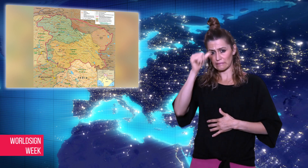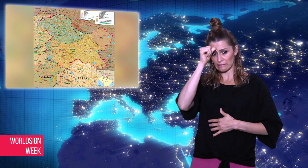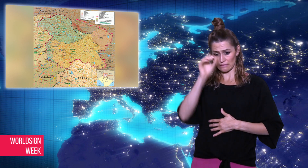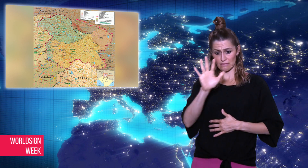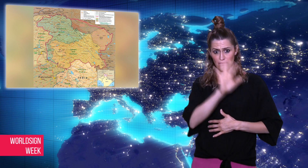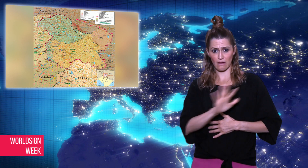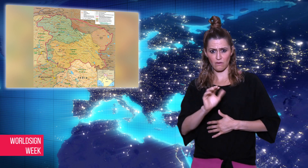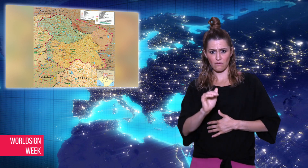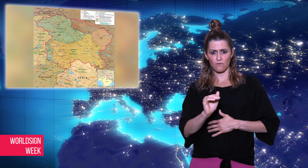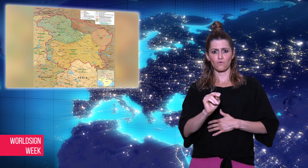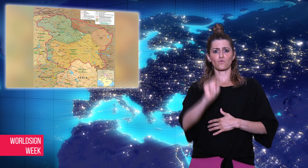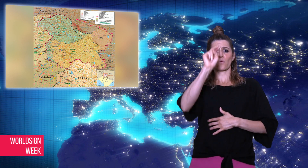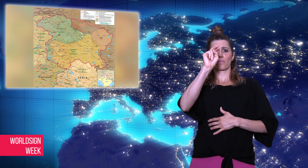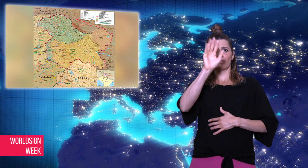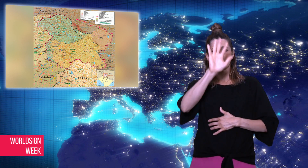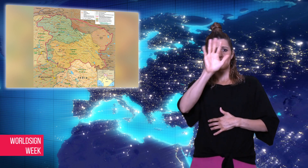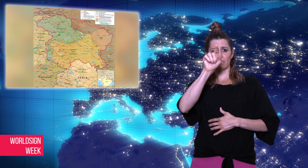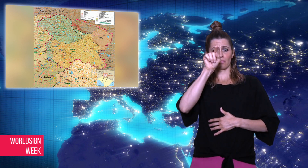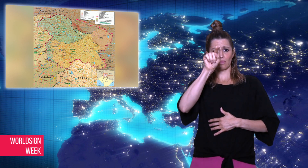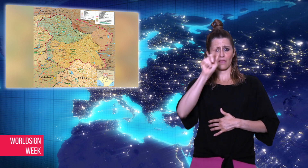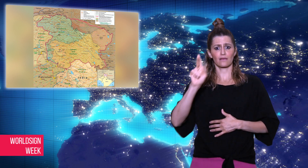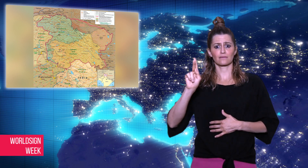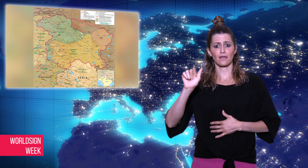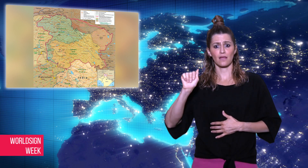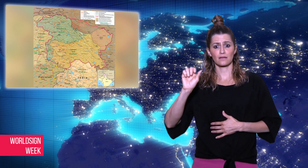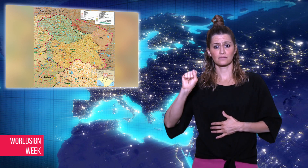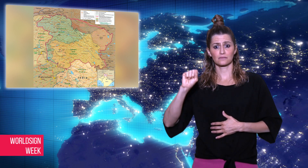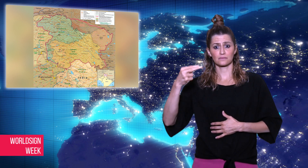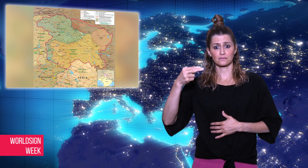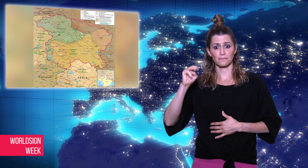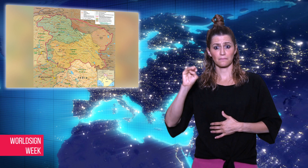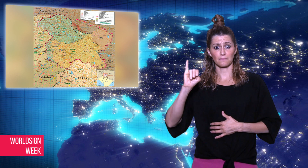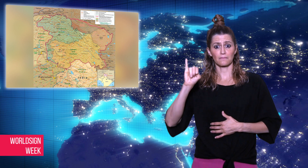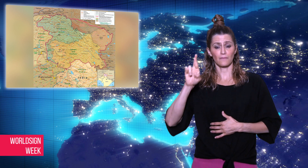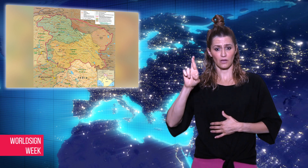Kashmir in northern India.